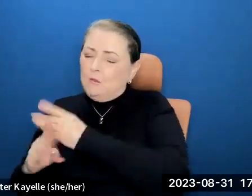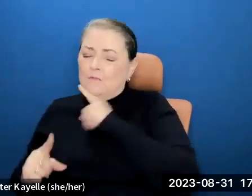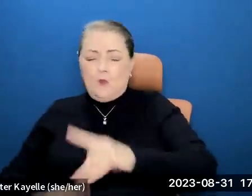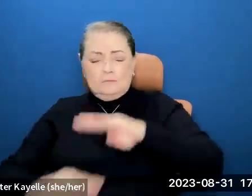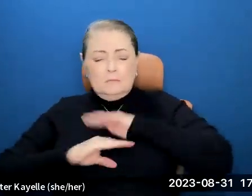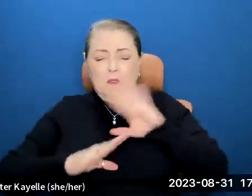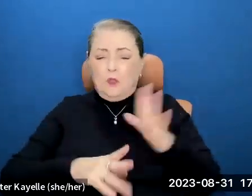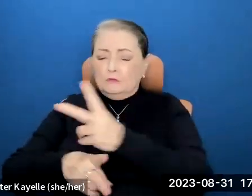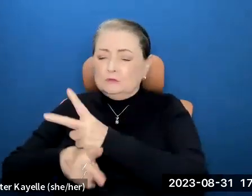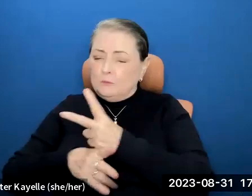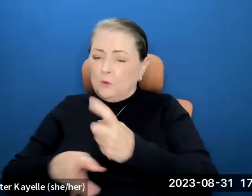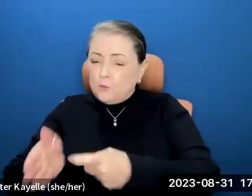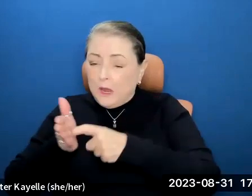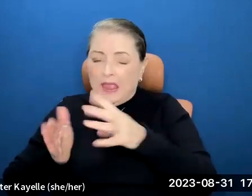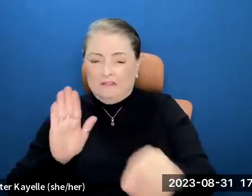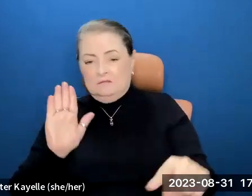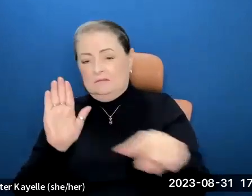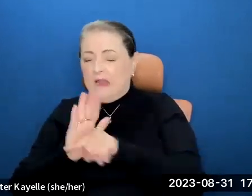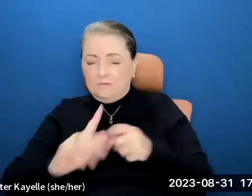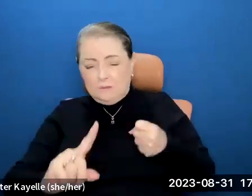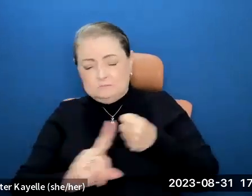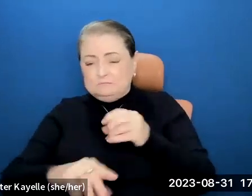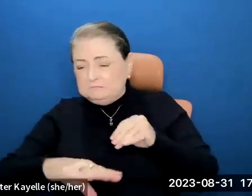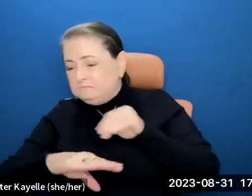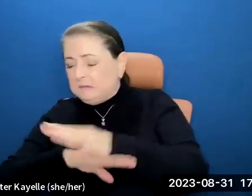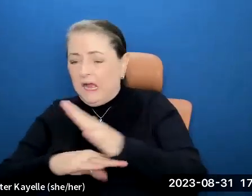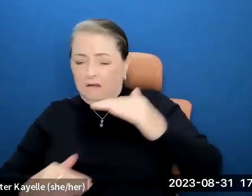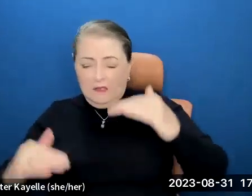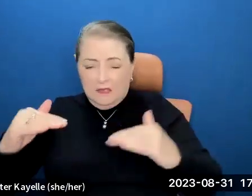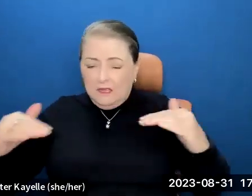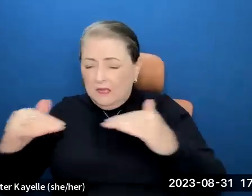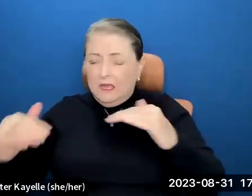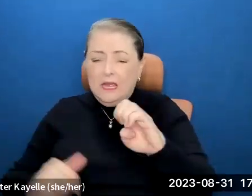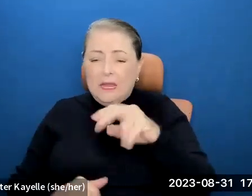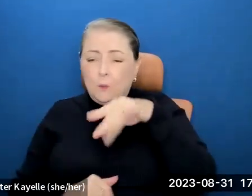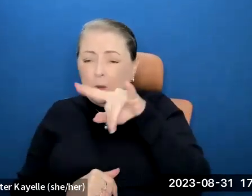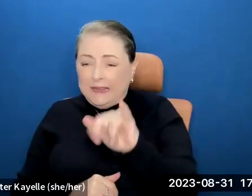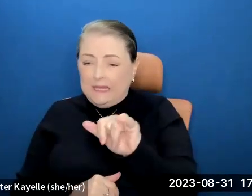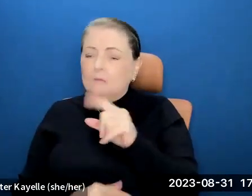requirements and negatively impacts Equity so we recommend eliminating that requirement and